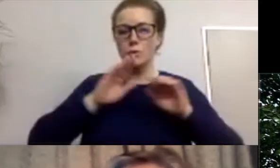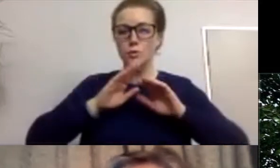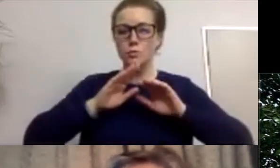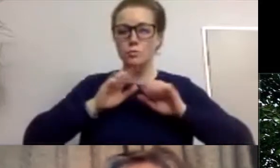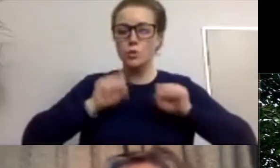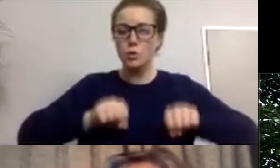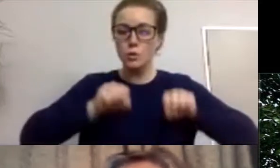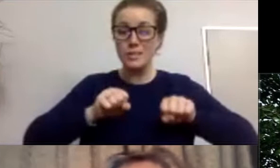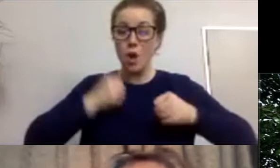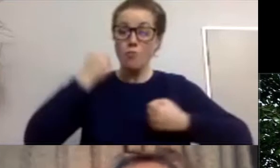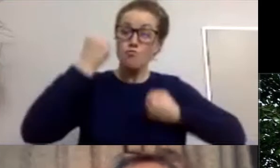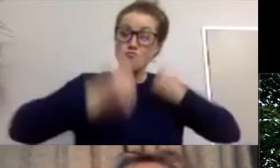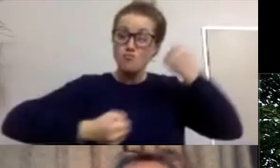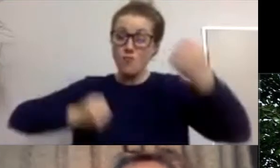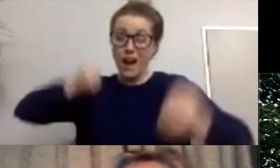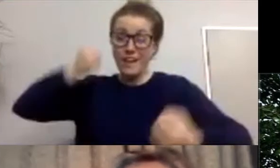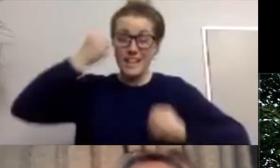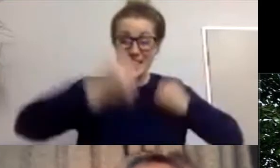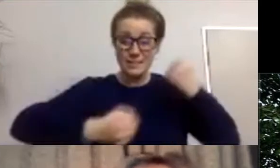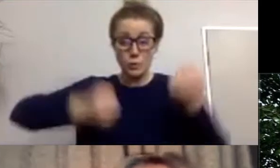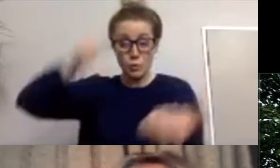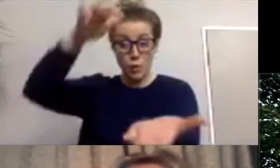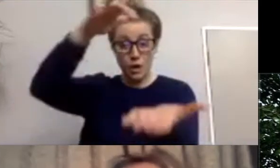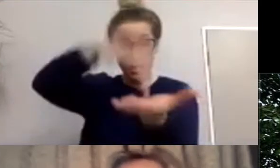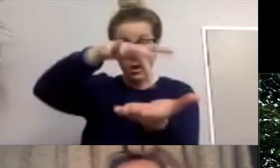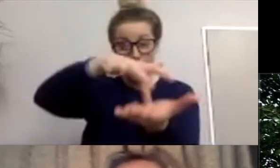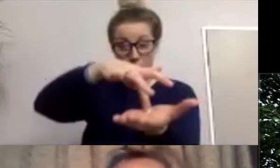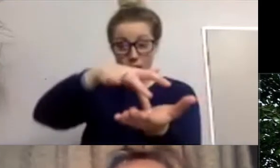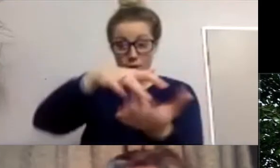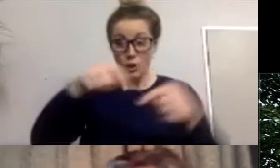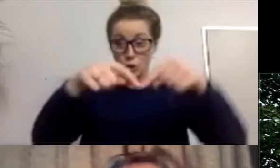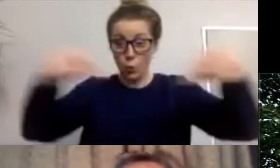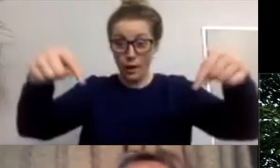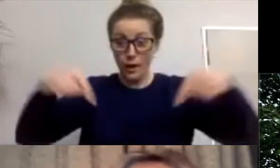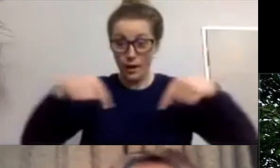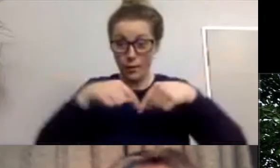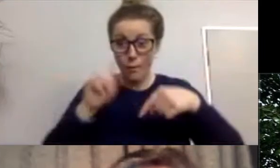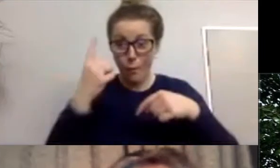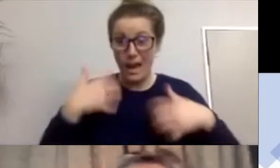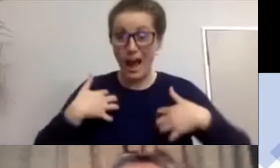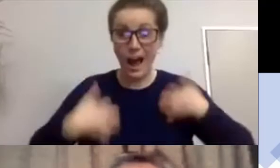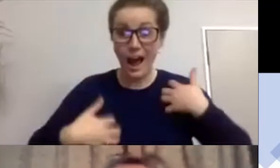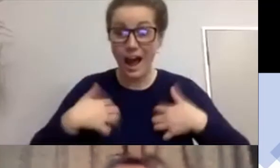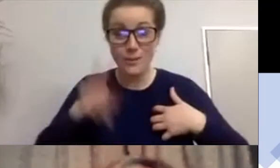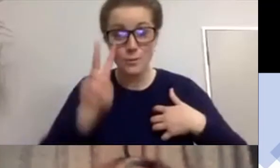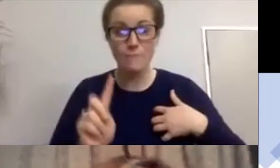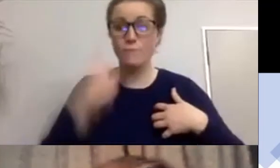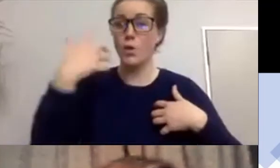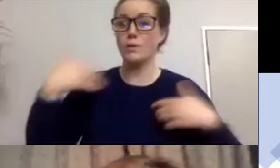Aotea Square to go in anticipation to see their first ballet. The other thing that